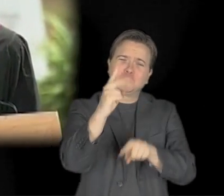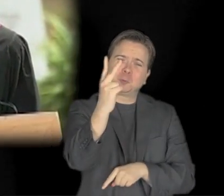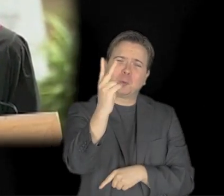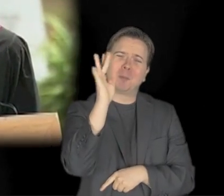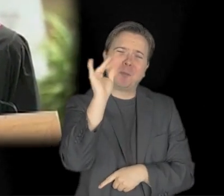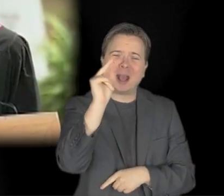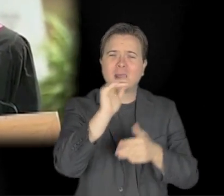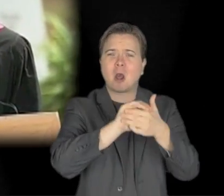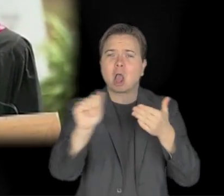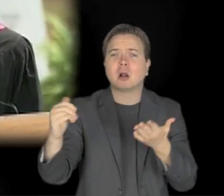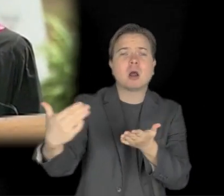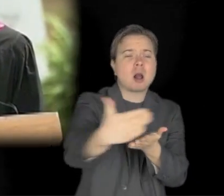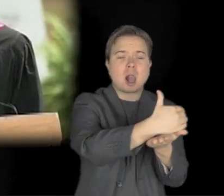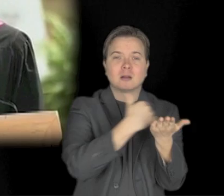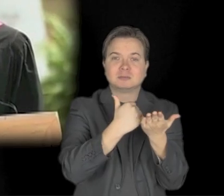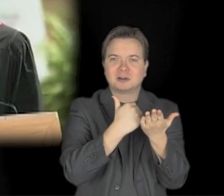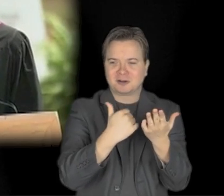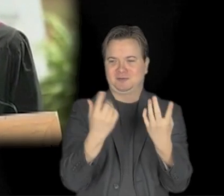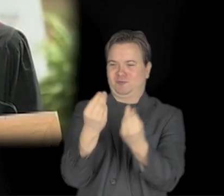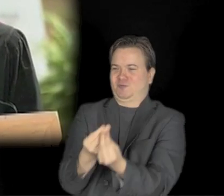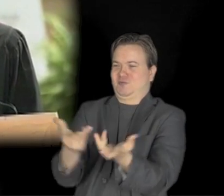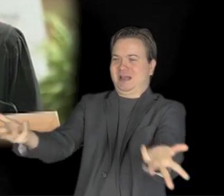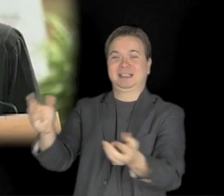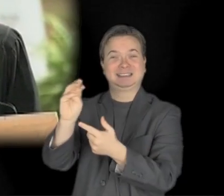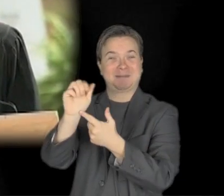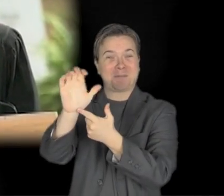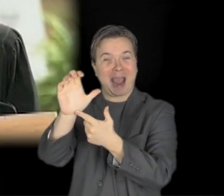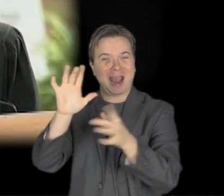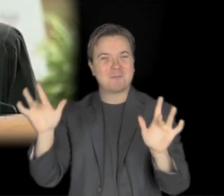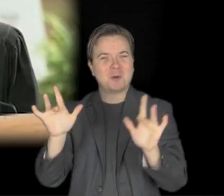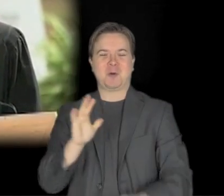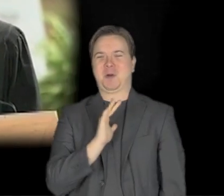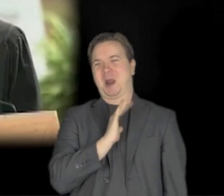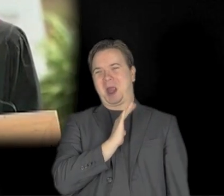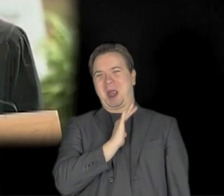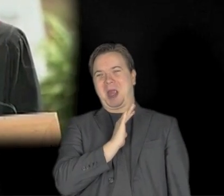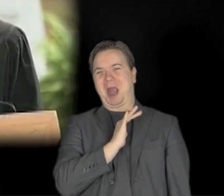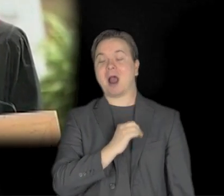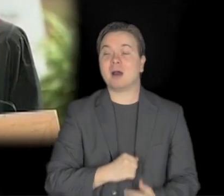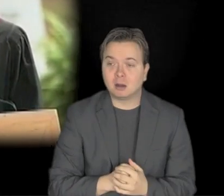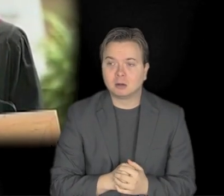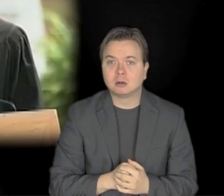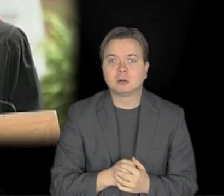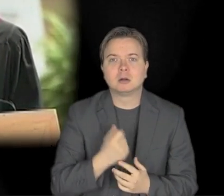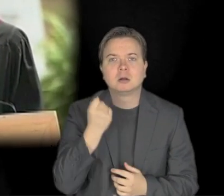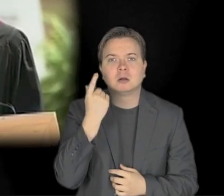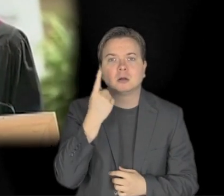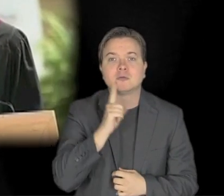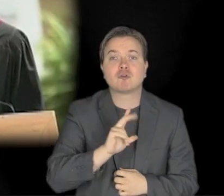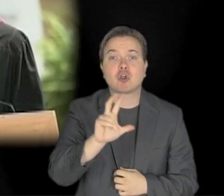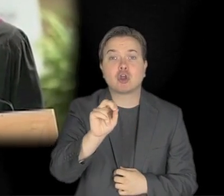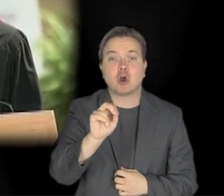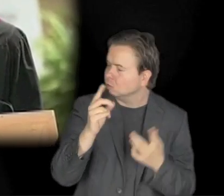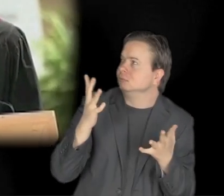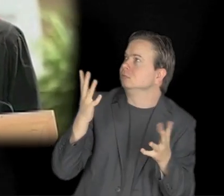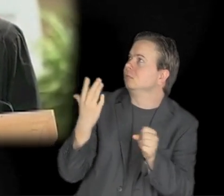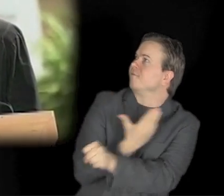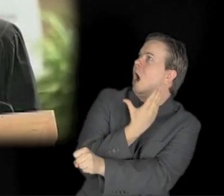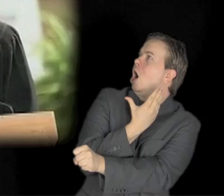turned 30. And then I got fired. How can you get fired from a company you started?